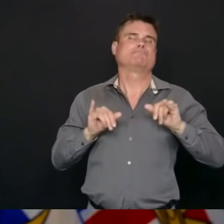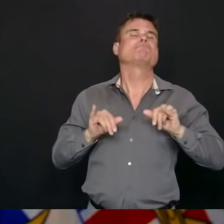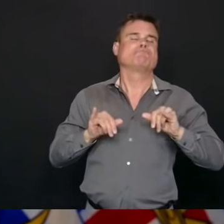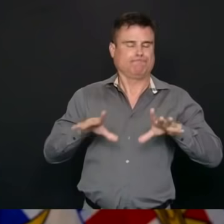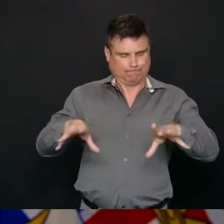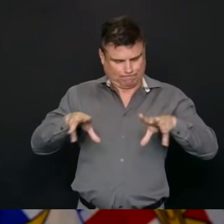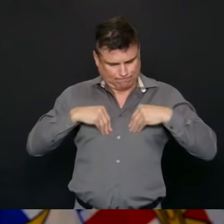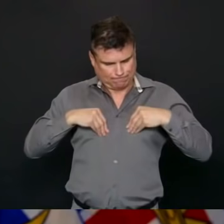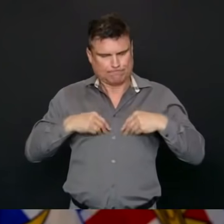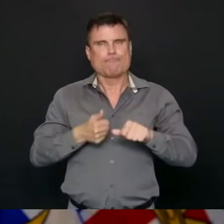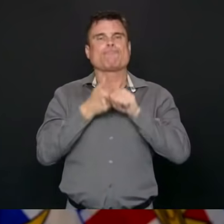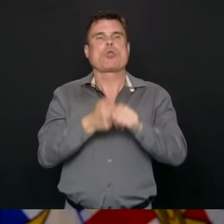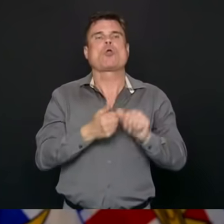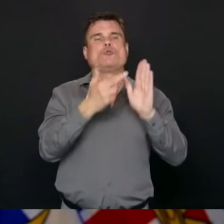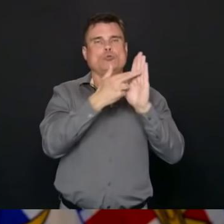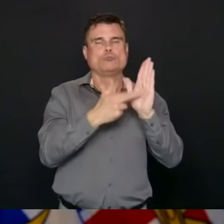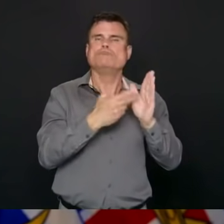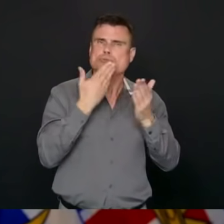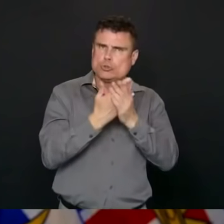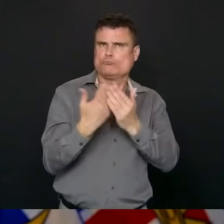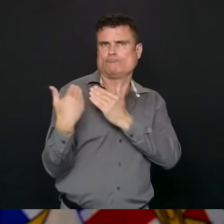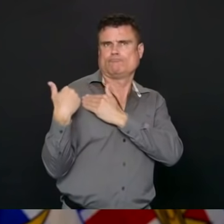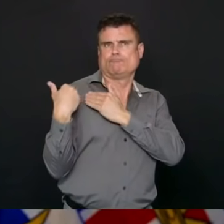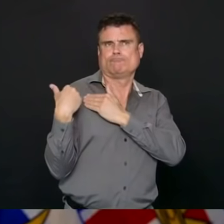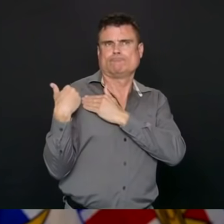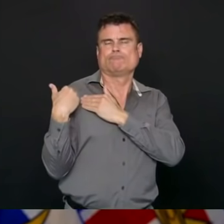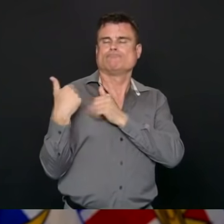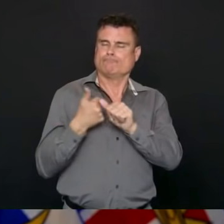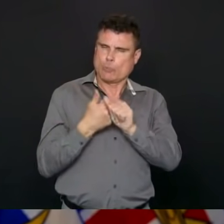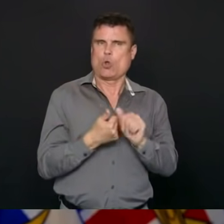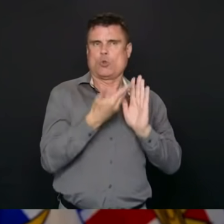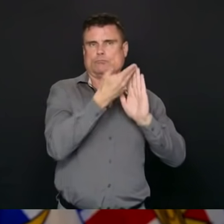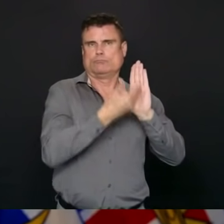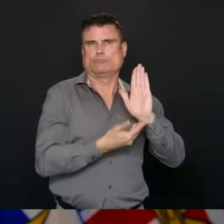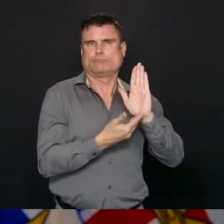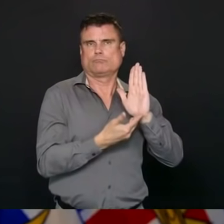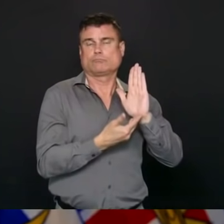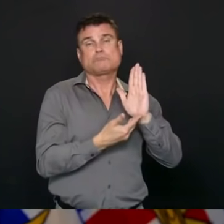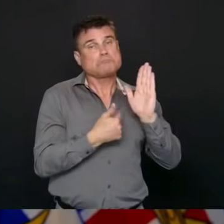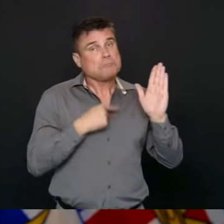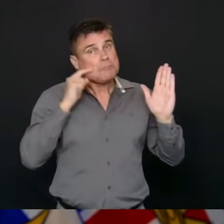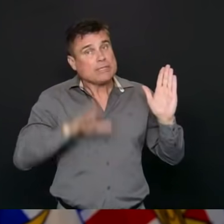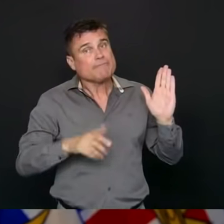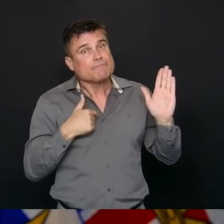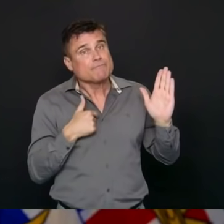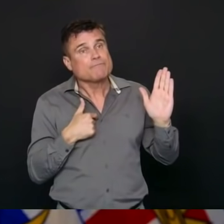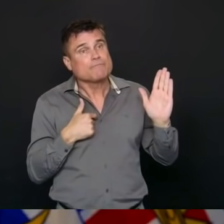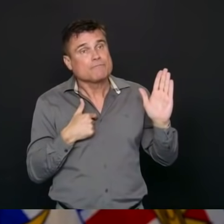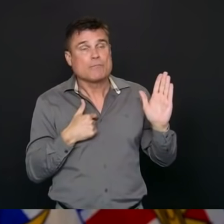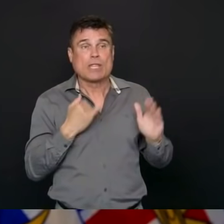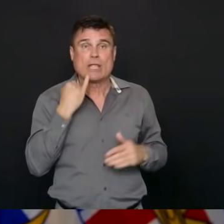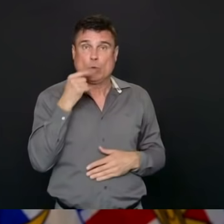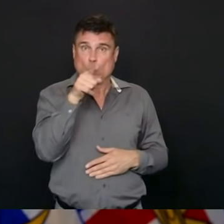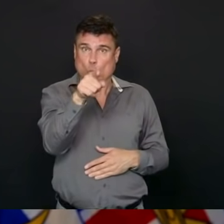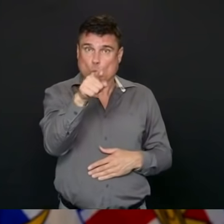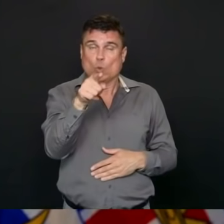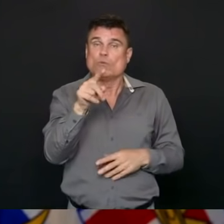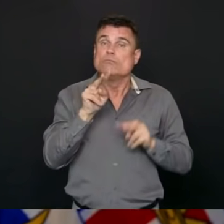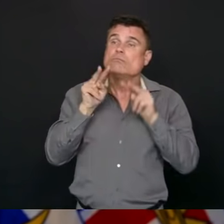It is most likely transmitted when we are spending time that we care about , people we are in close contact with.